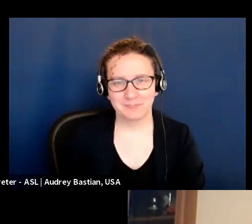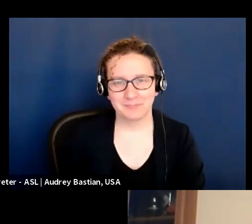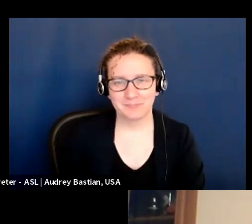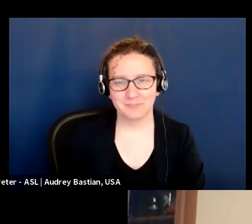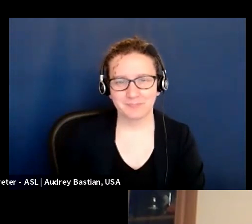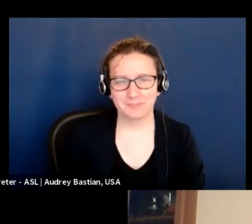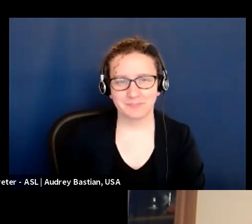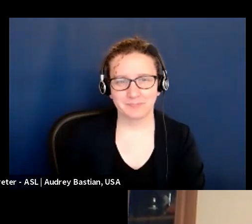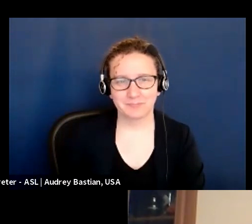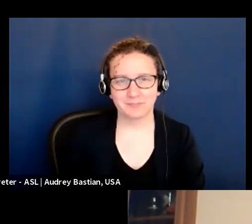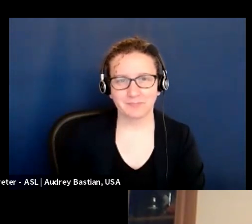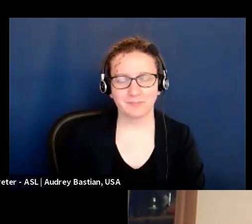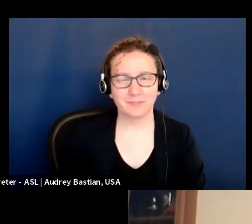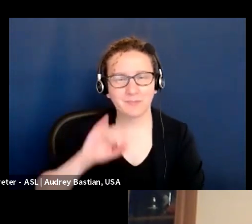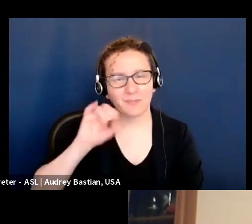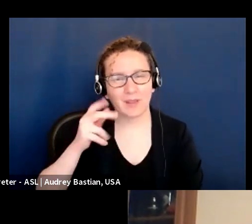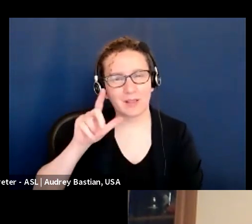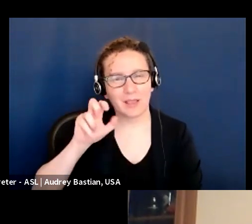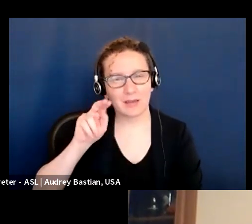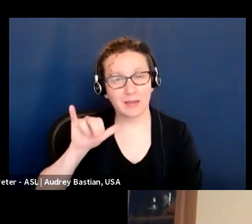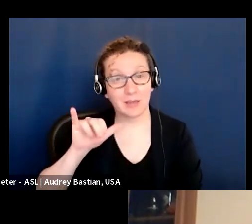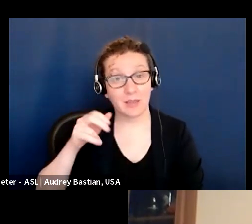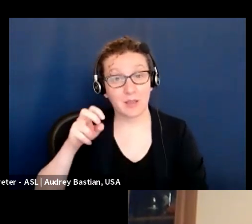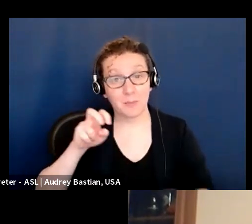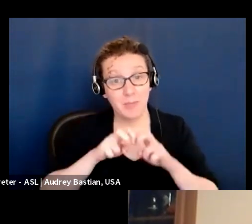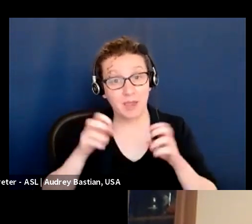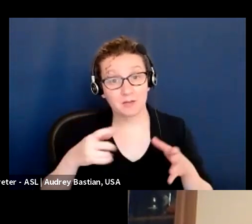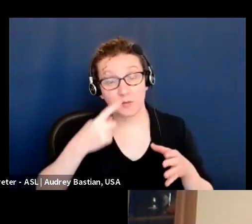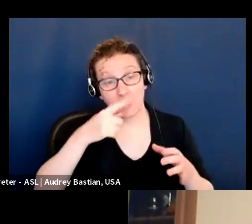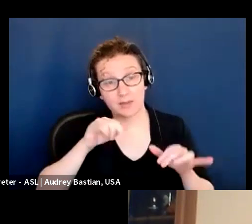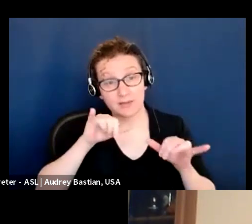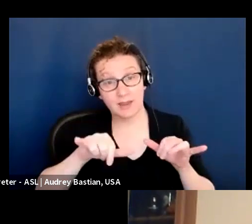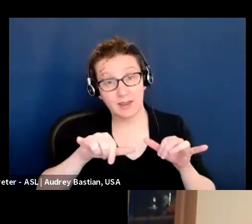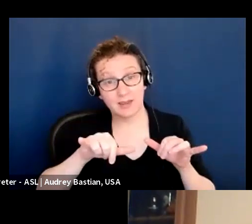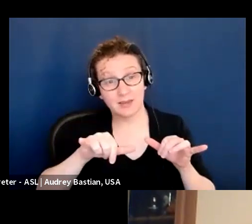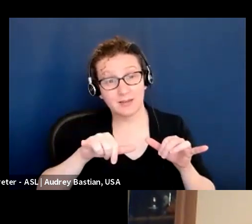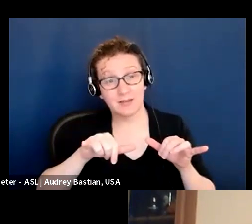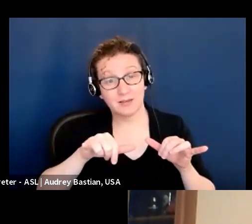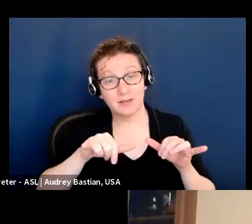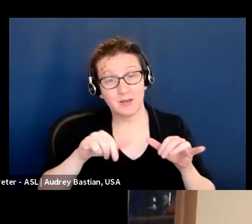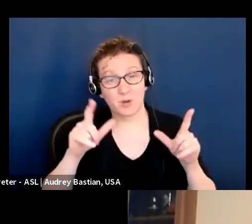Quickly, if panelists could stay just to take a picture if possible?